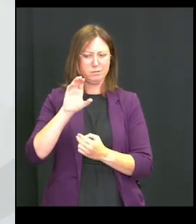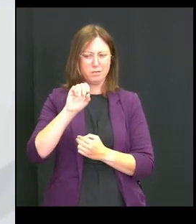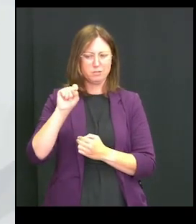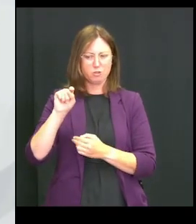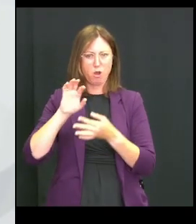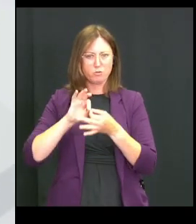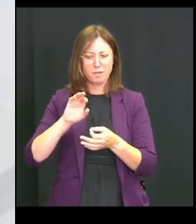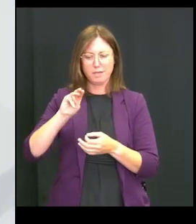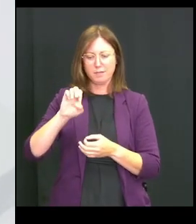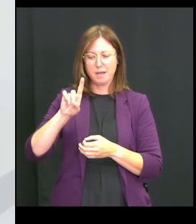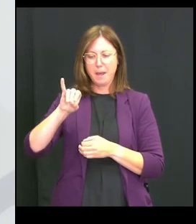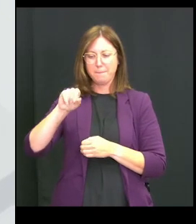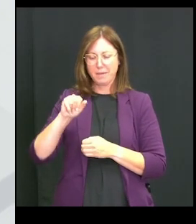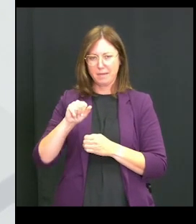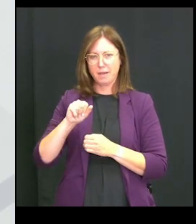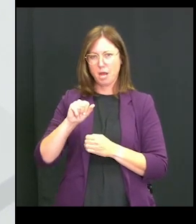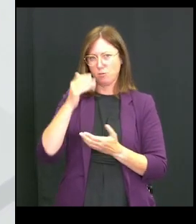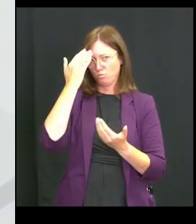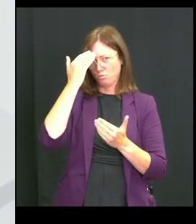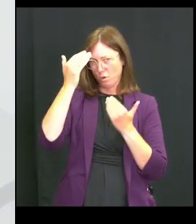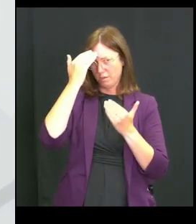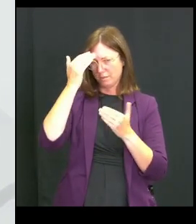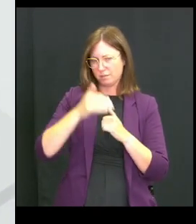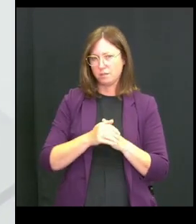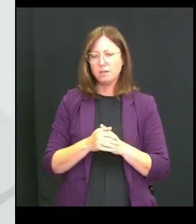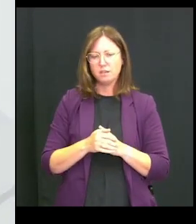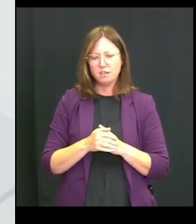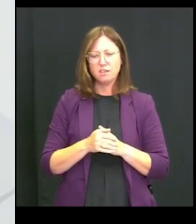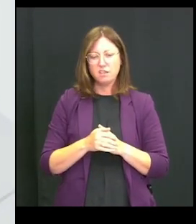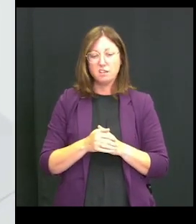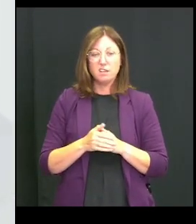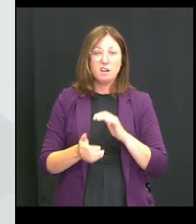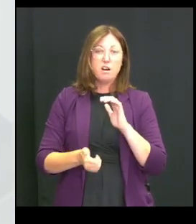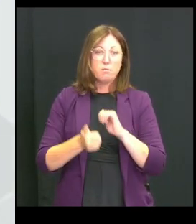Typically those sorts of interventions are used mostly to combat misinformation.